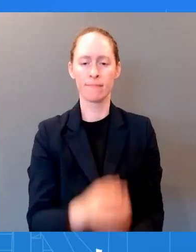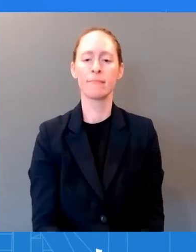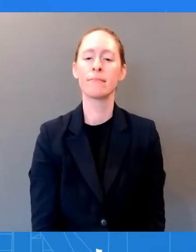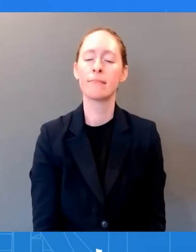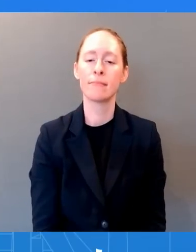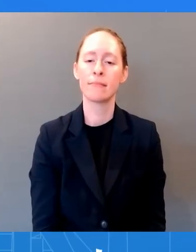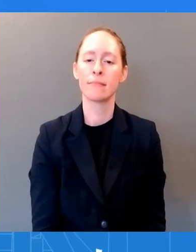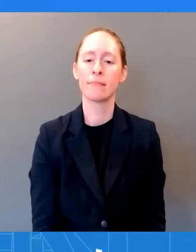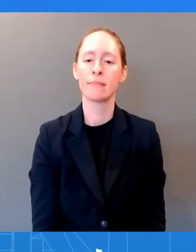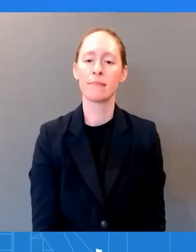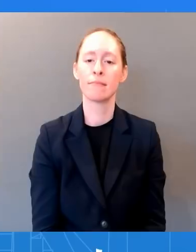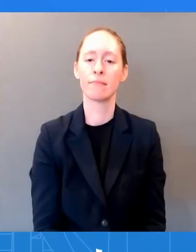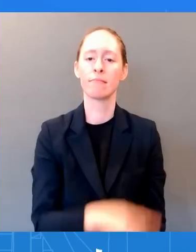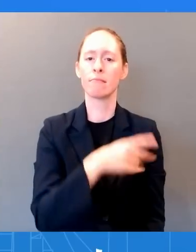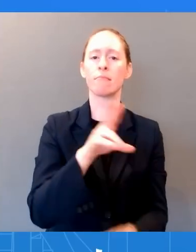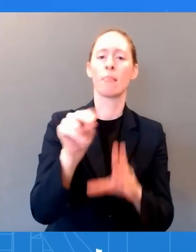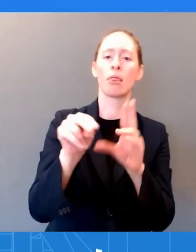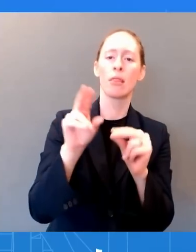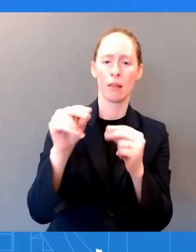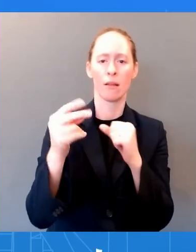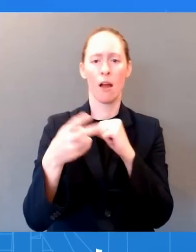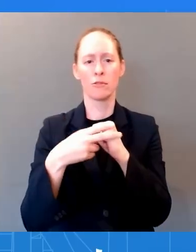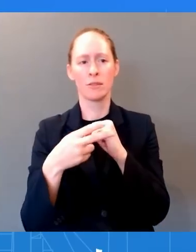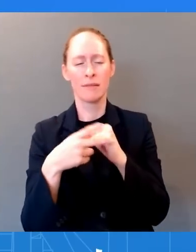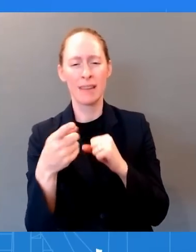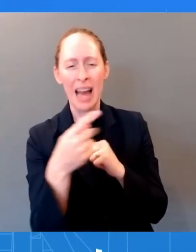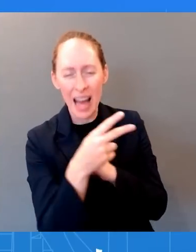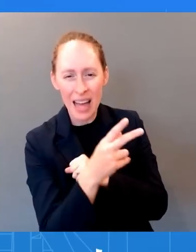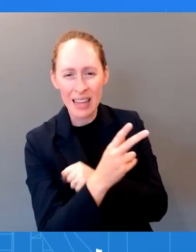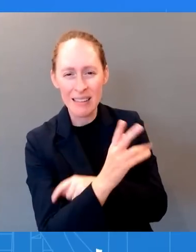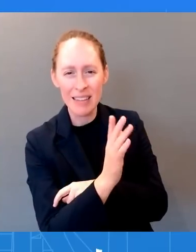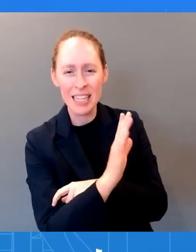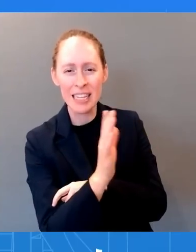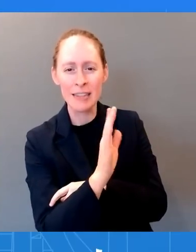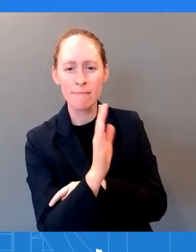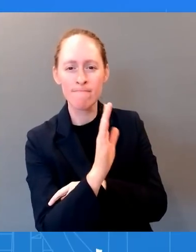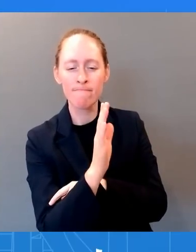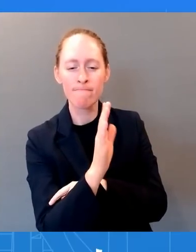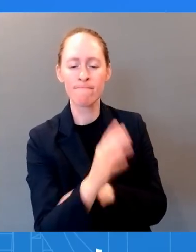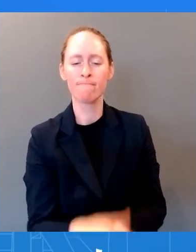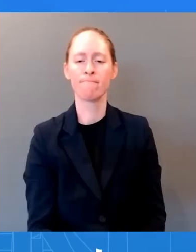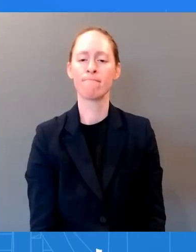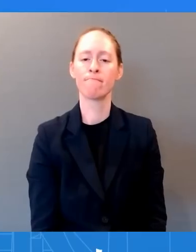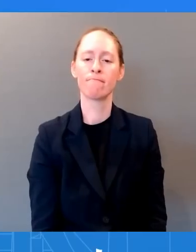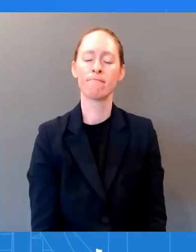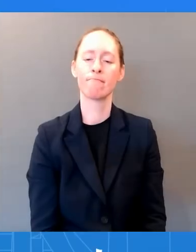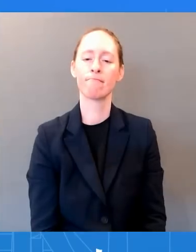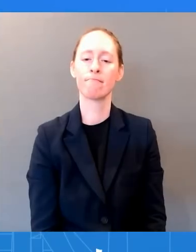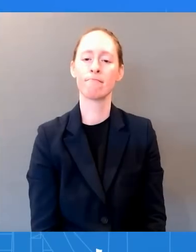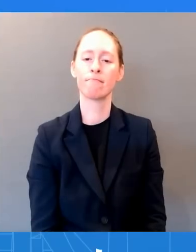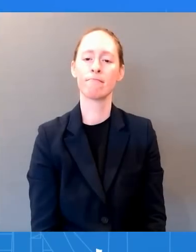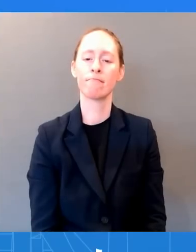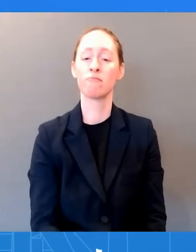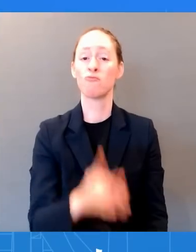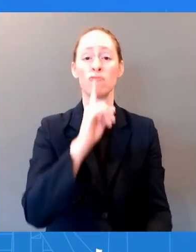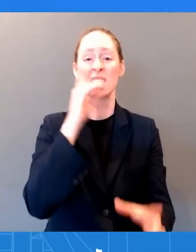So, again, we deferred that decision. So, this -- the decisions here have been made by the National Archives and the Department of --